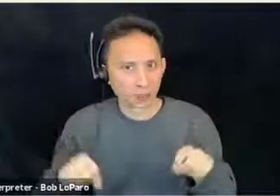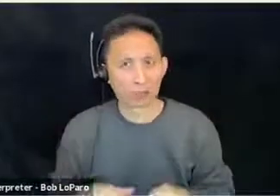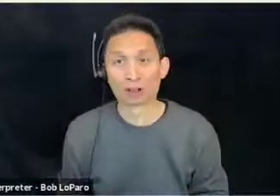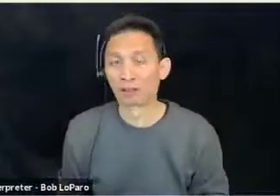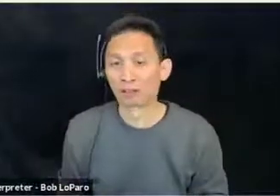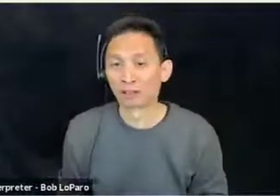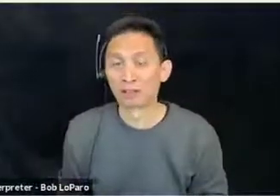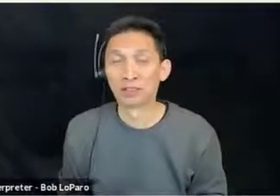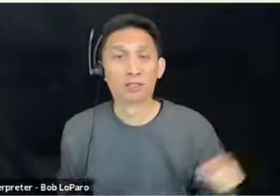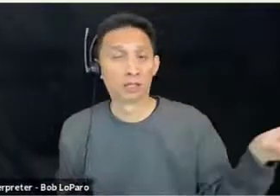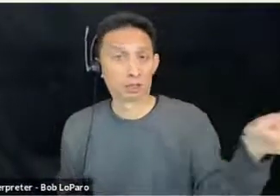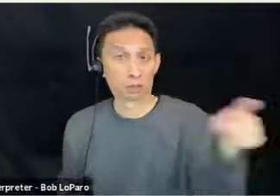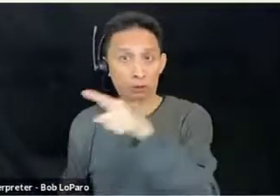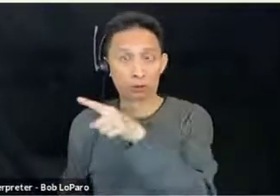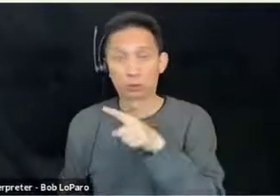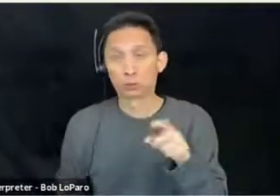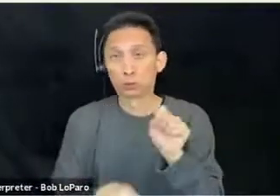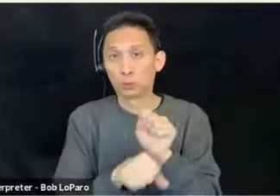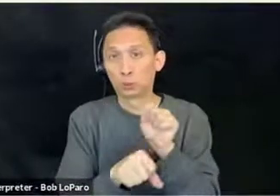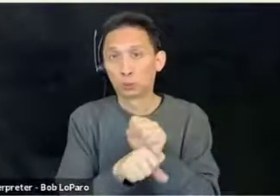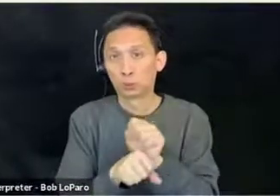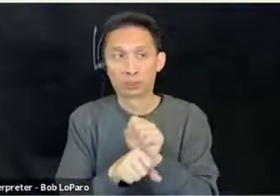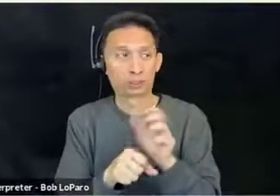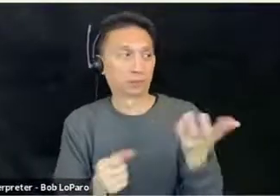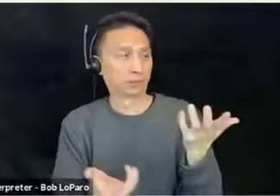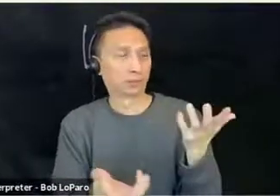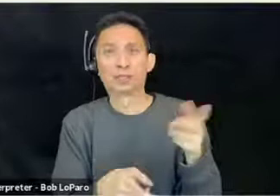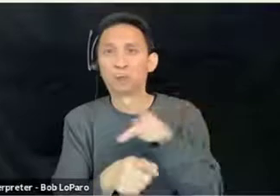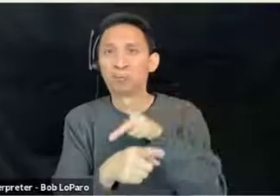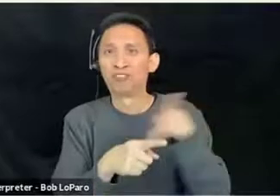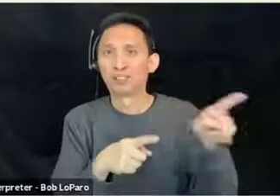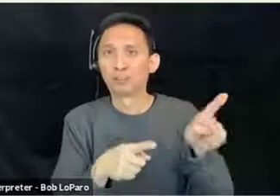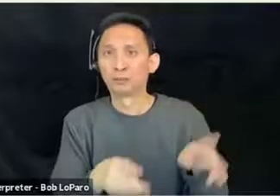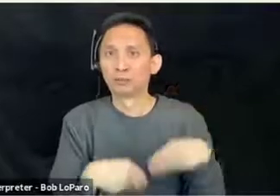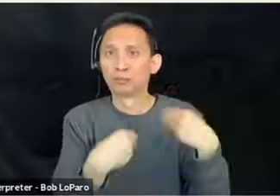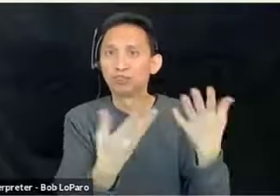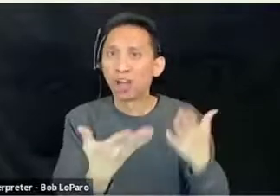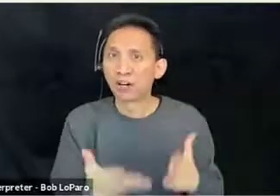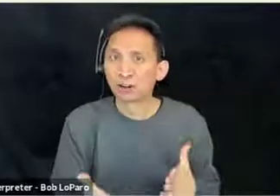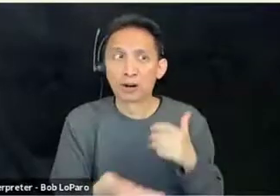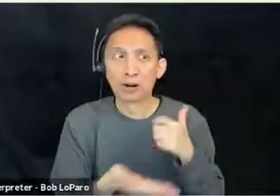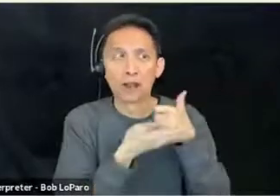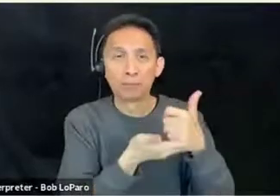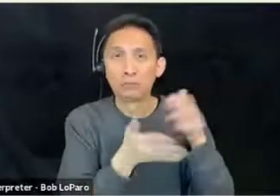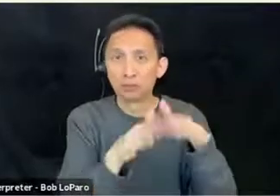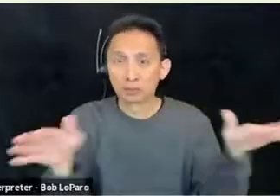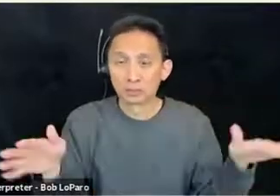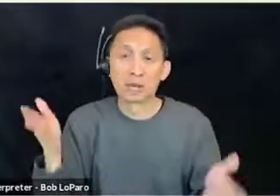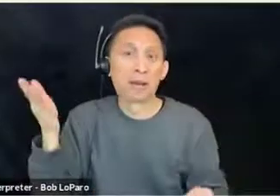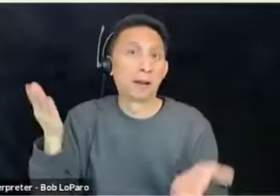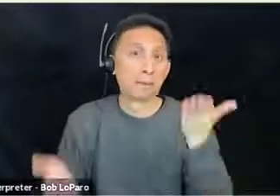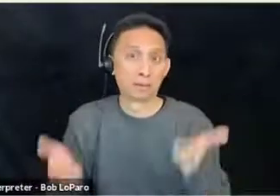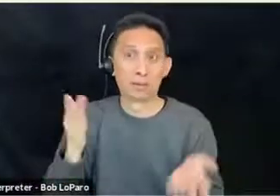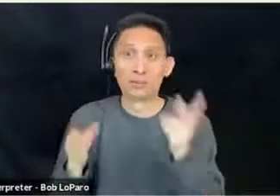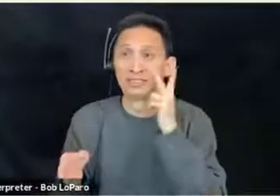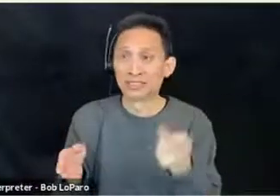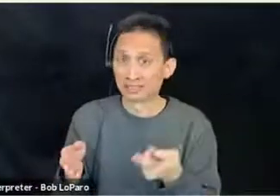that our providers that serve our children, you may very well see an increase in this diagnosis in your state.